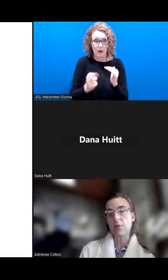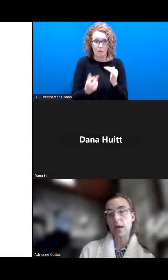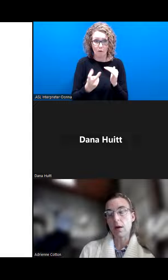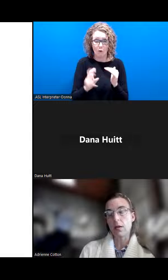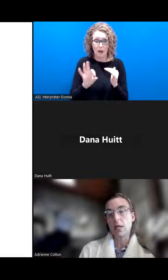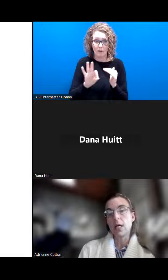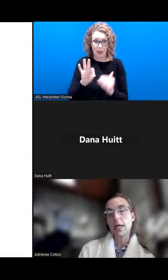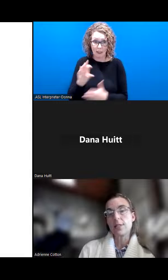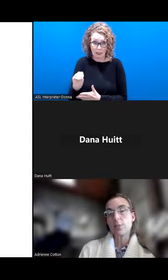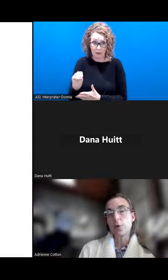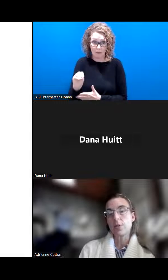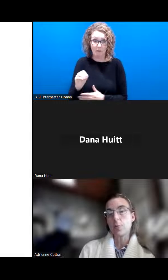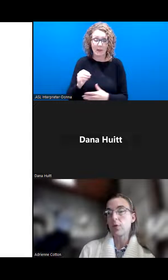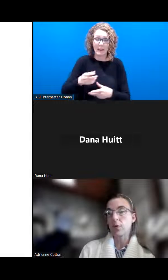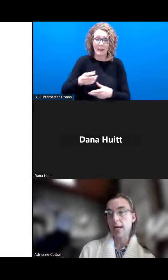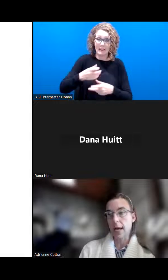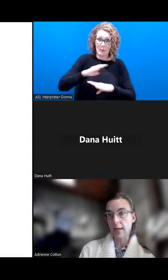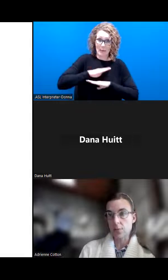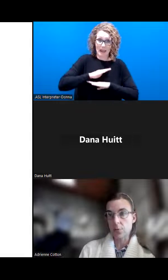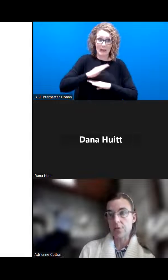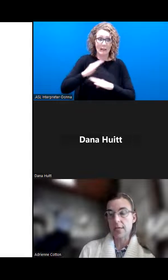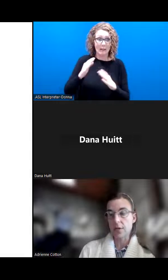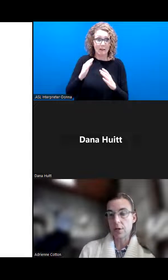, and especially something as important as caregiving and making sure that people's